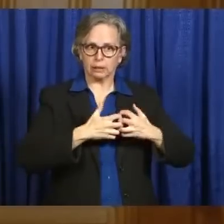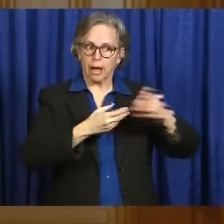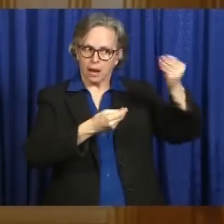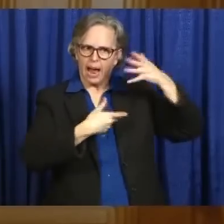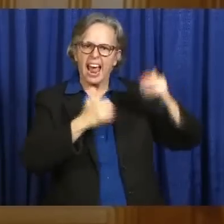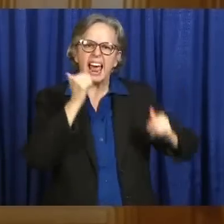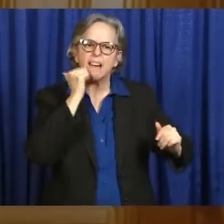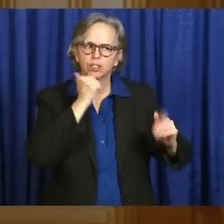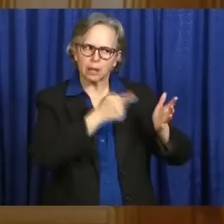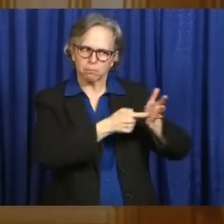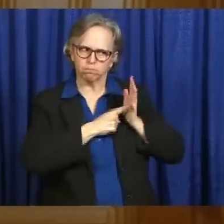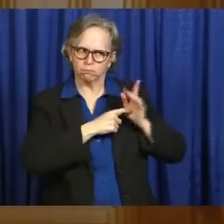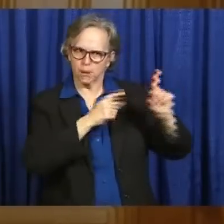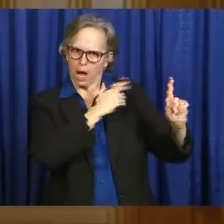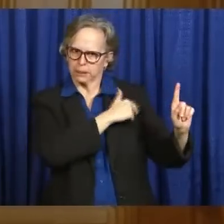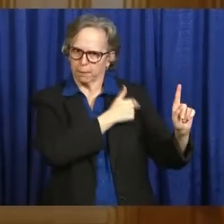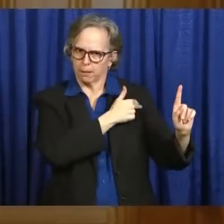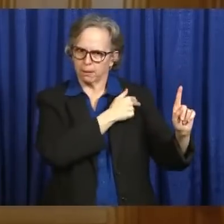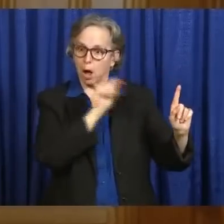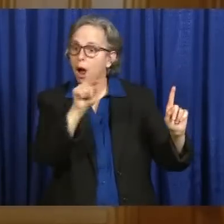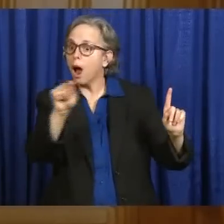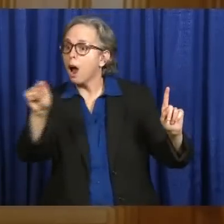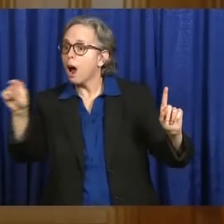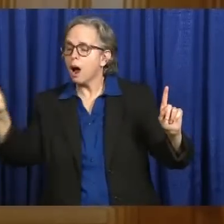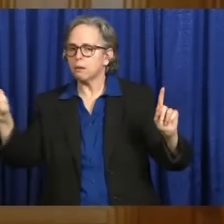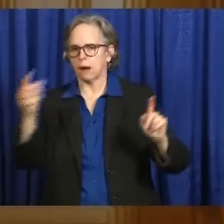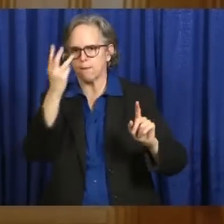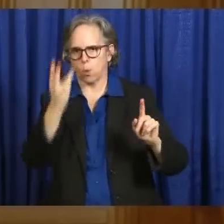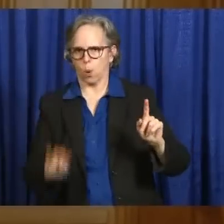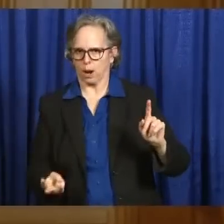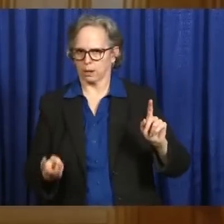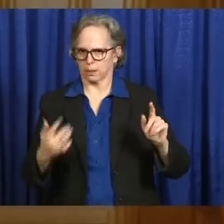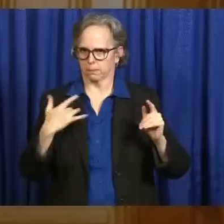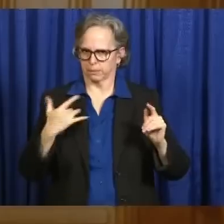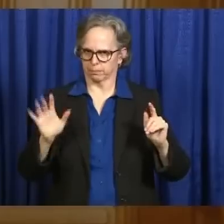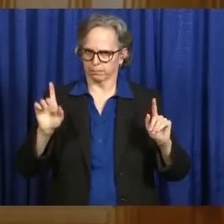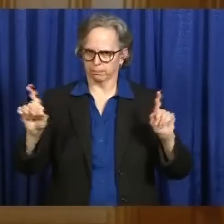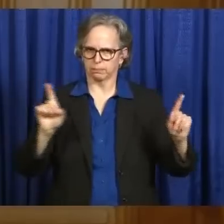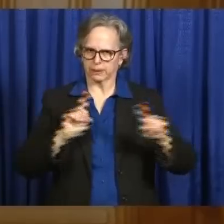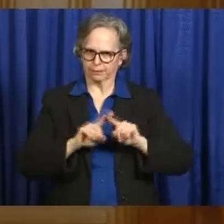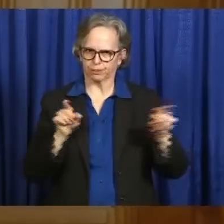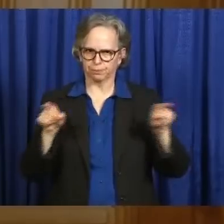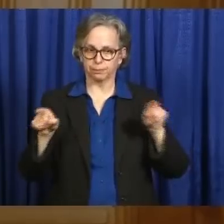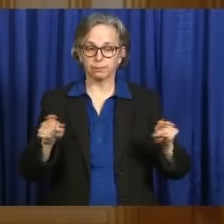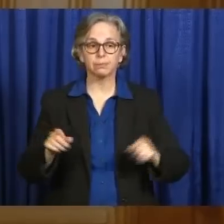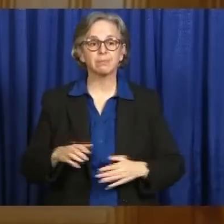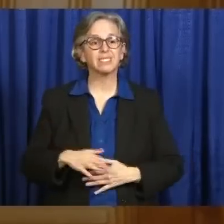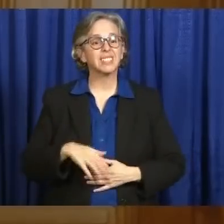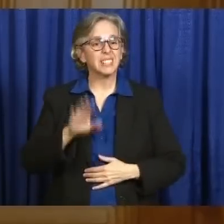PN. VENTILATOR DATA WILL BE REPORTED THROUGH THE OHIO